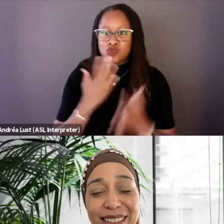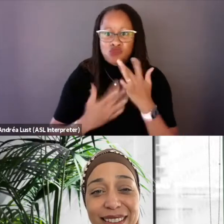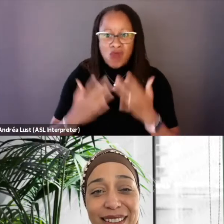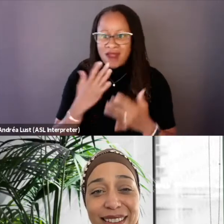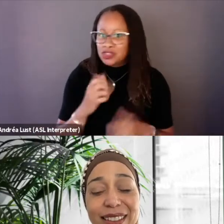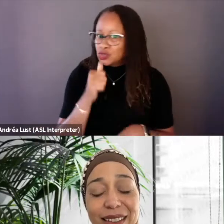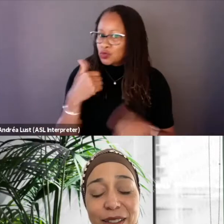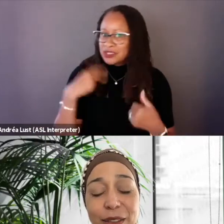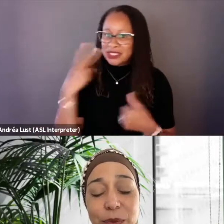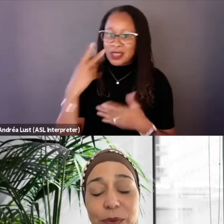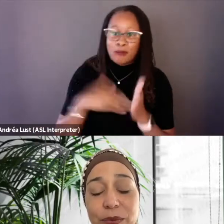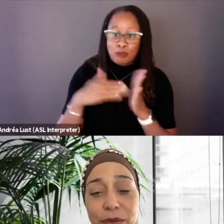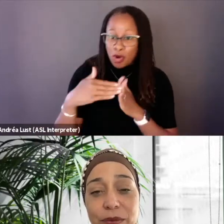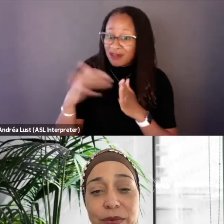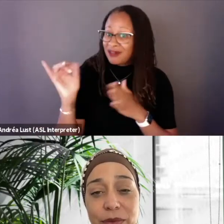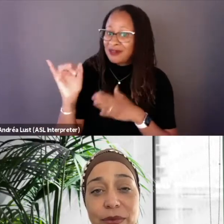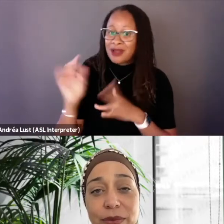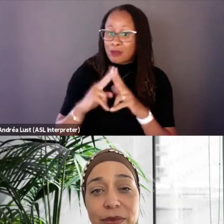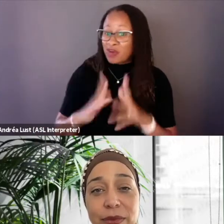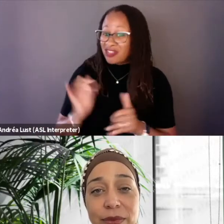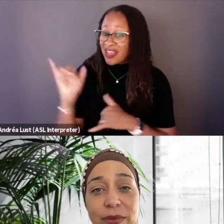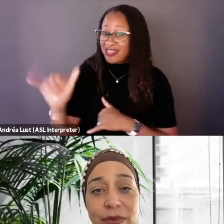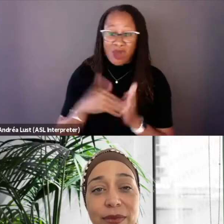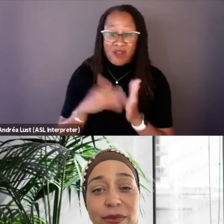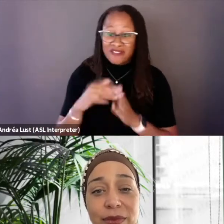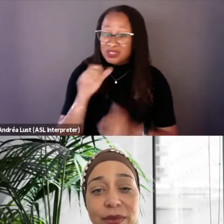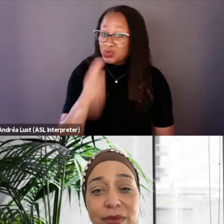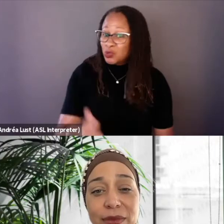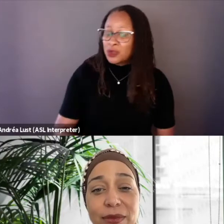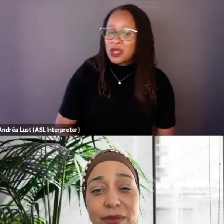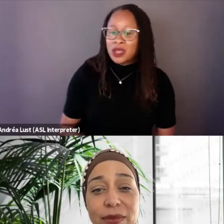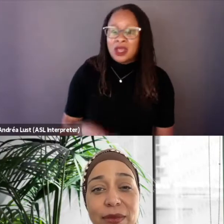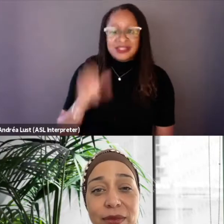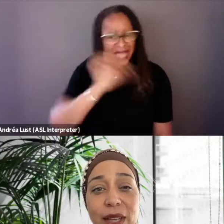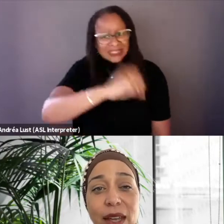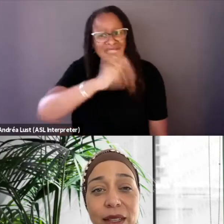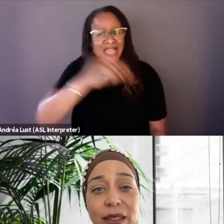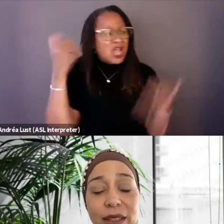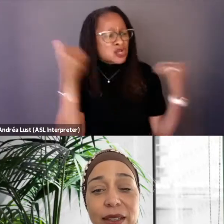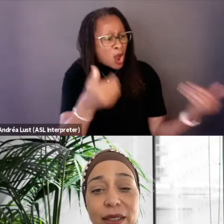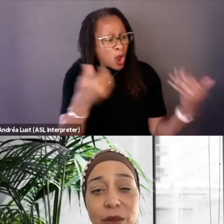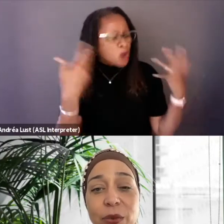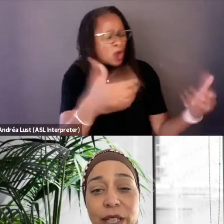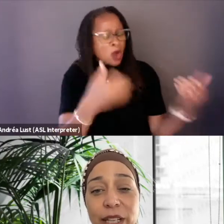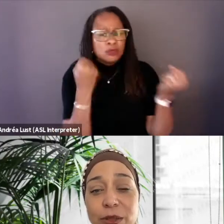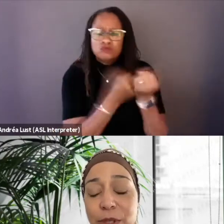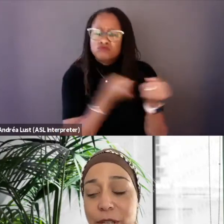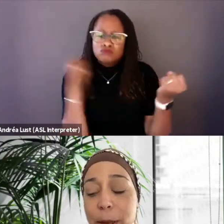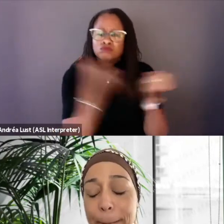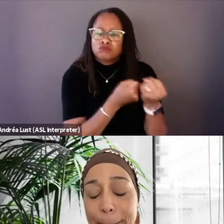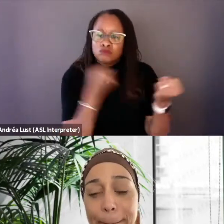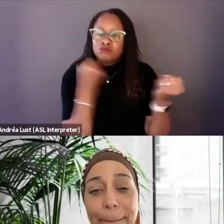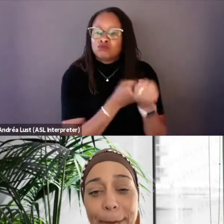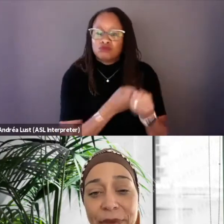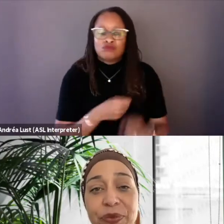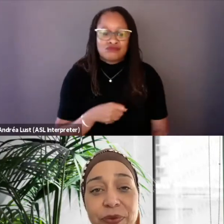you know, in this business. Where they're like, yeah. We want you to do that too. Just go for it, just do what you gotta do. One hundred percent.